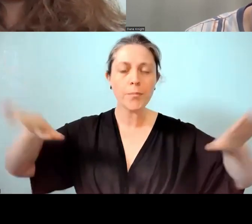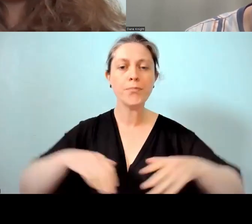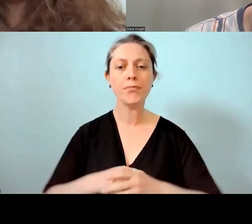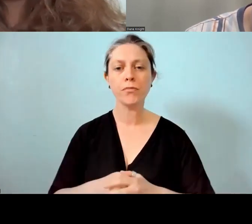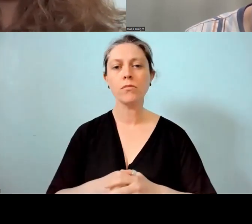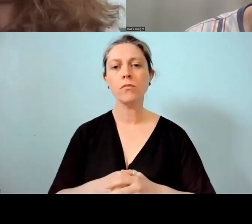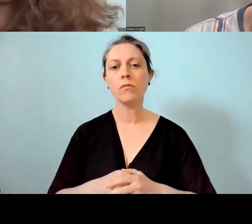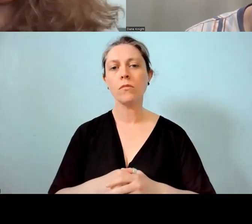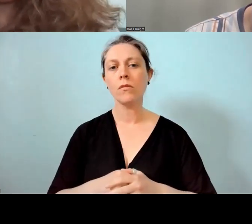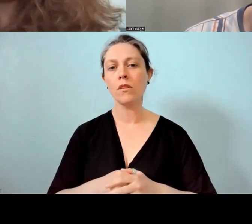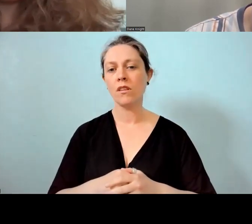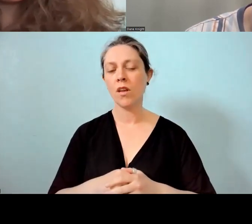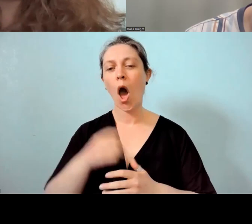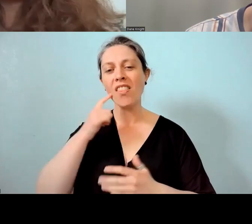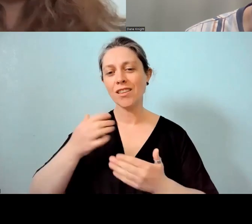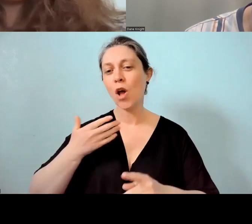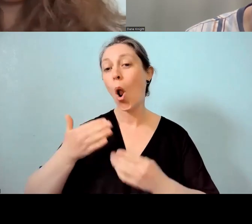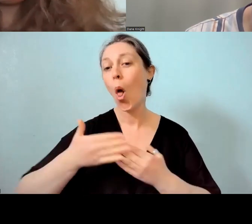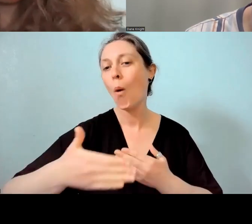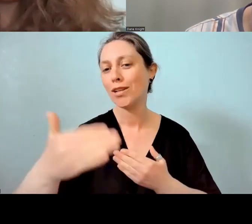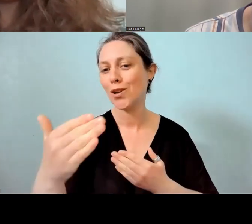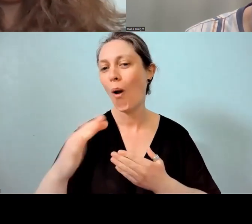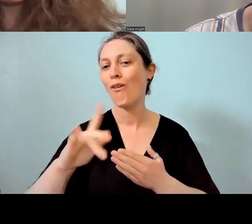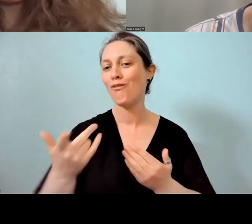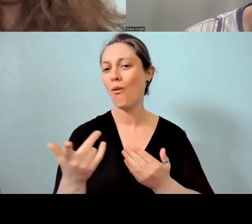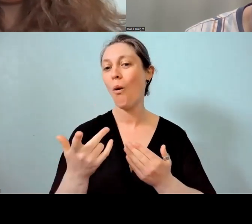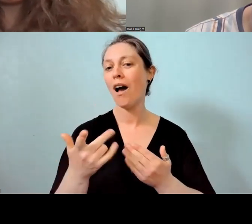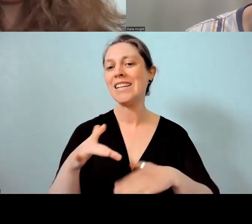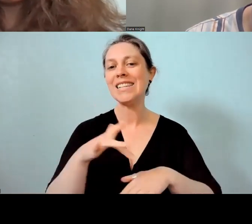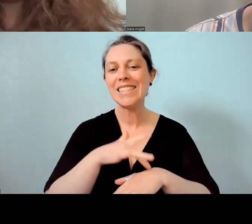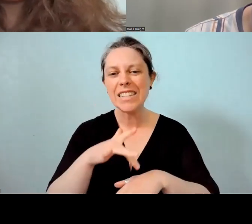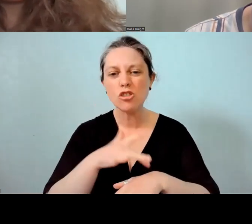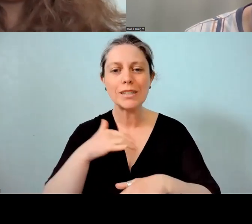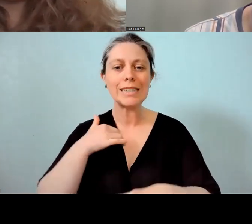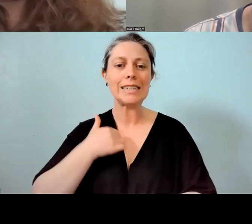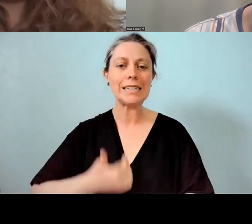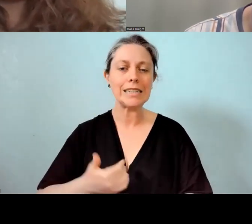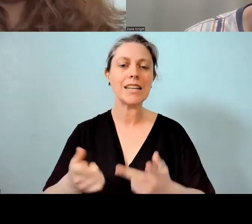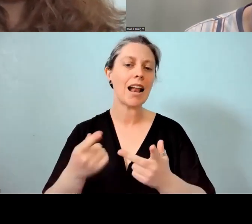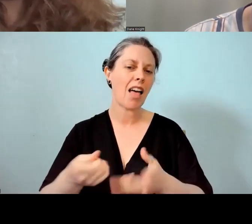for sensory needs and other learning needs. So I think somehow we've gotta start, you know,